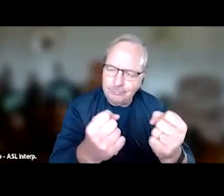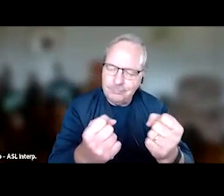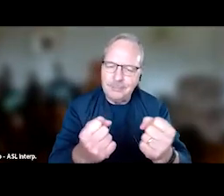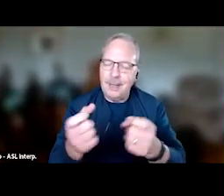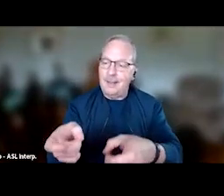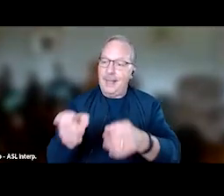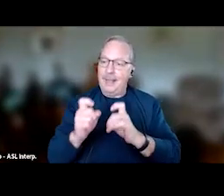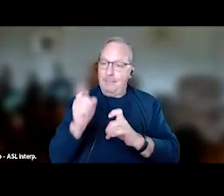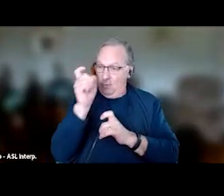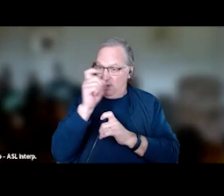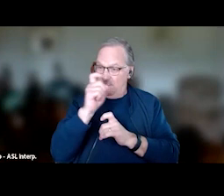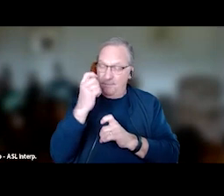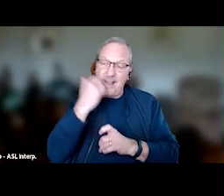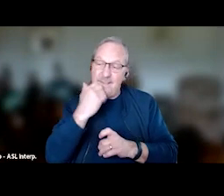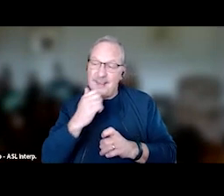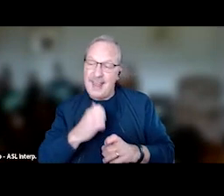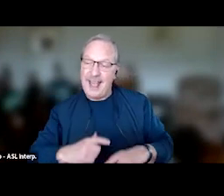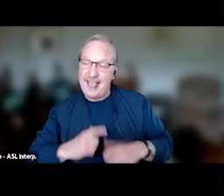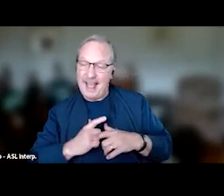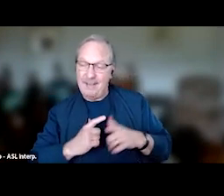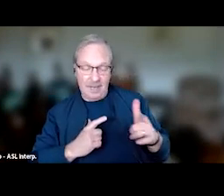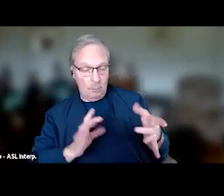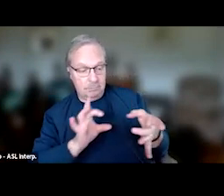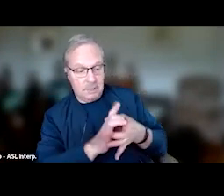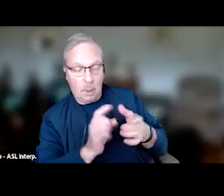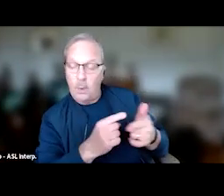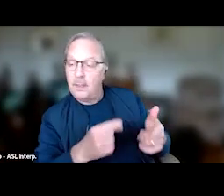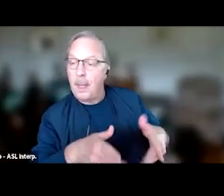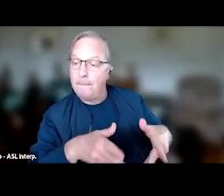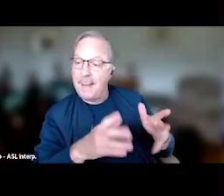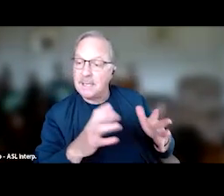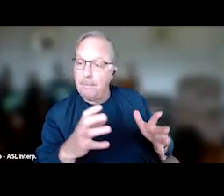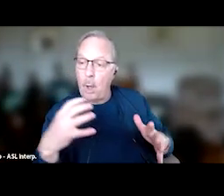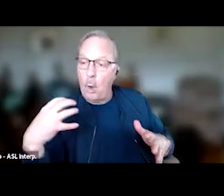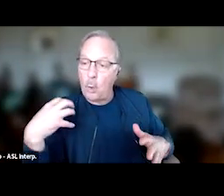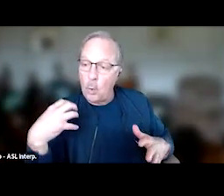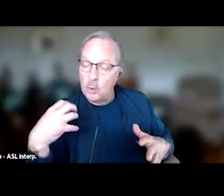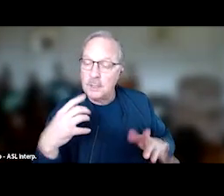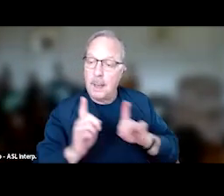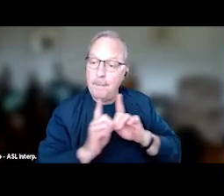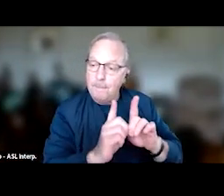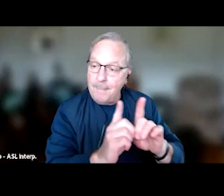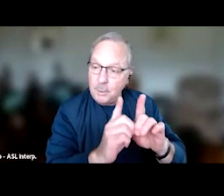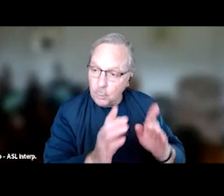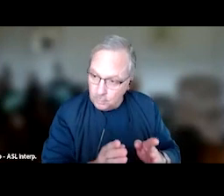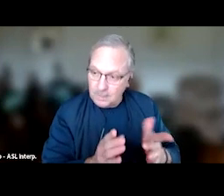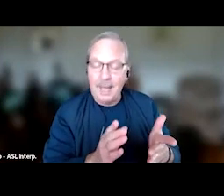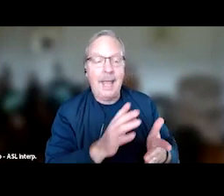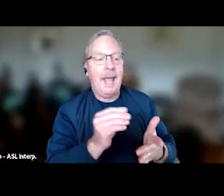I also stayed connected to basketball coaches, mentors, and youth community centers throughout Boston.